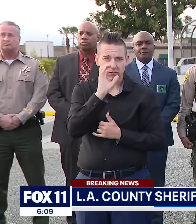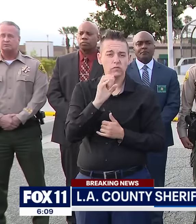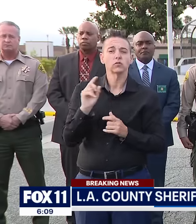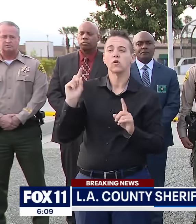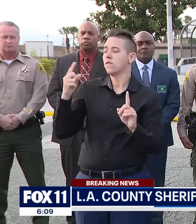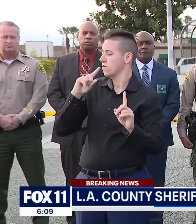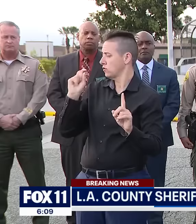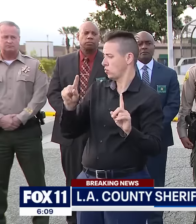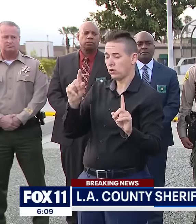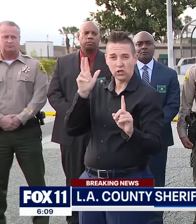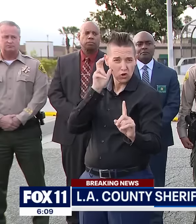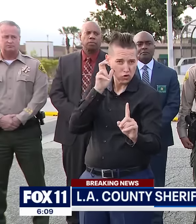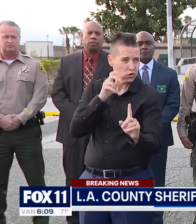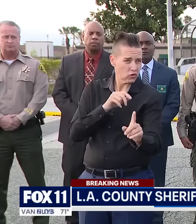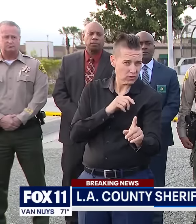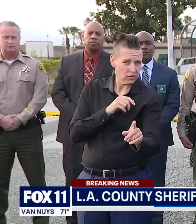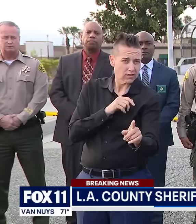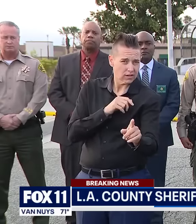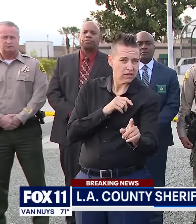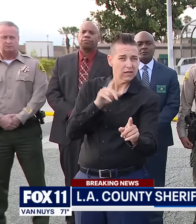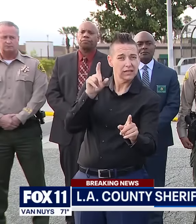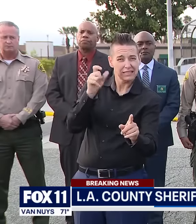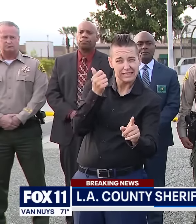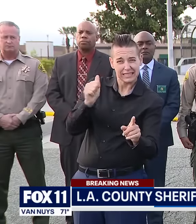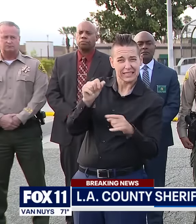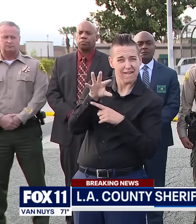this person off the street. I stand ready to answer any